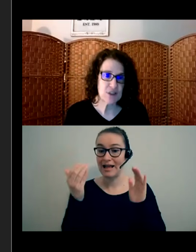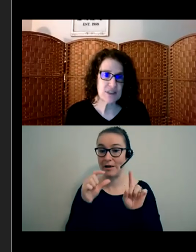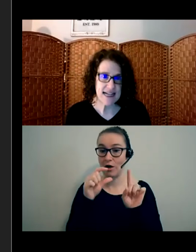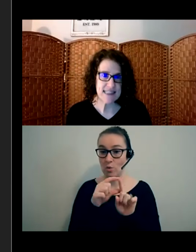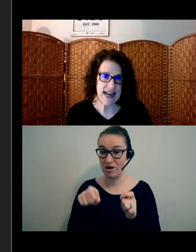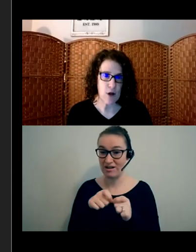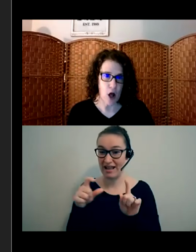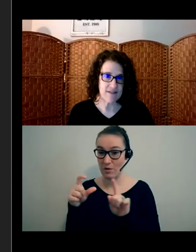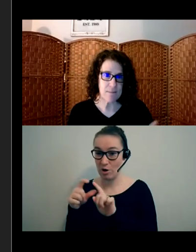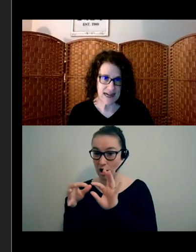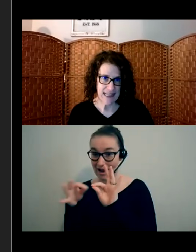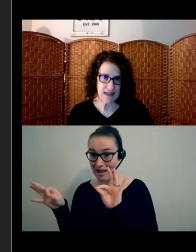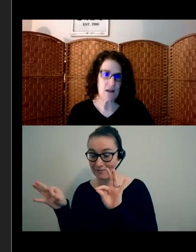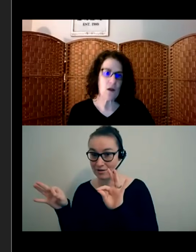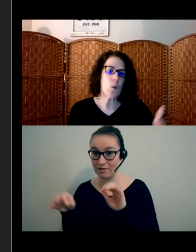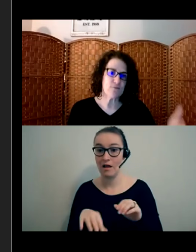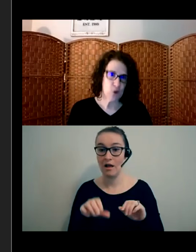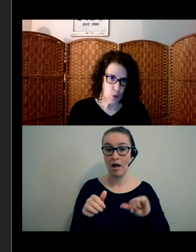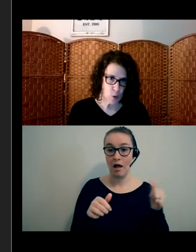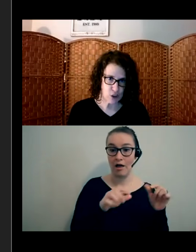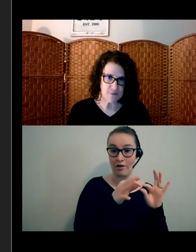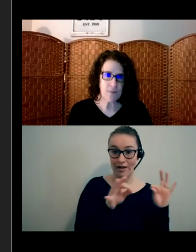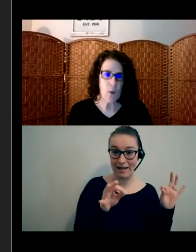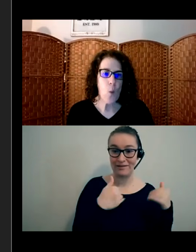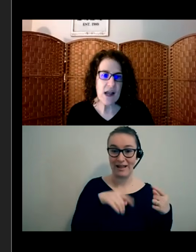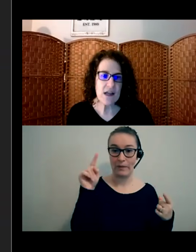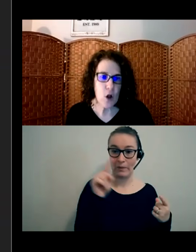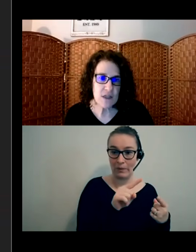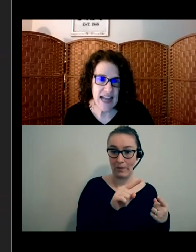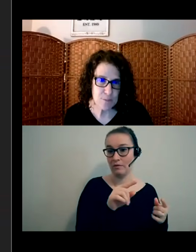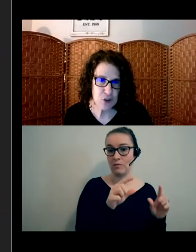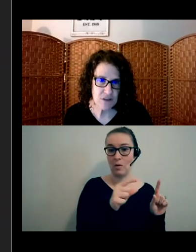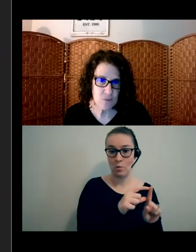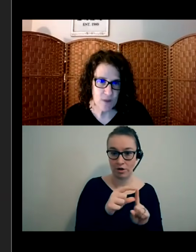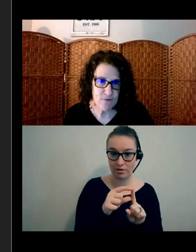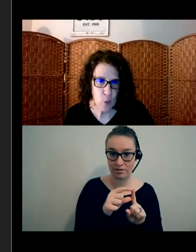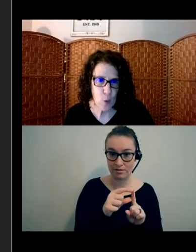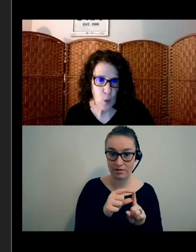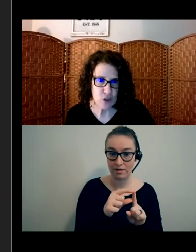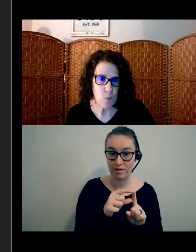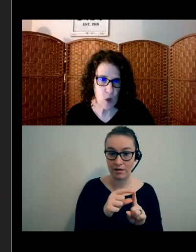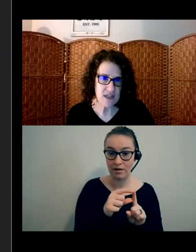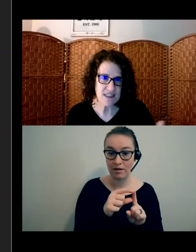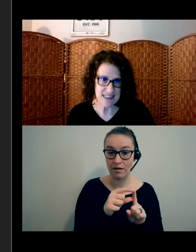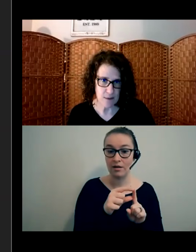that contain all of the meaning with fewer words, why aren't captions with fewer words more accessible